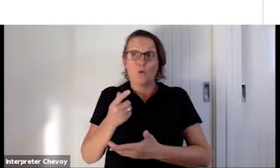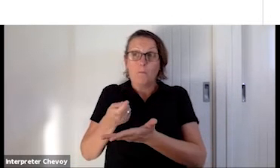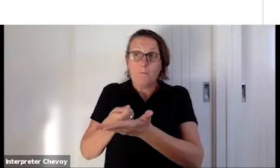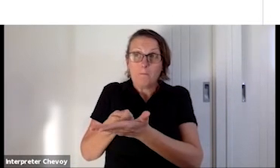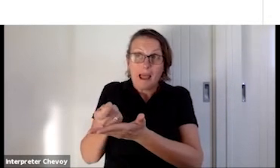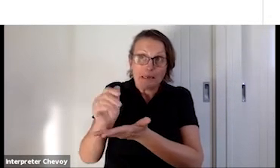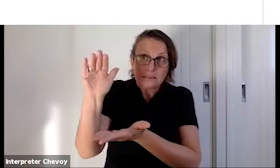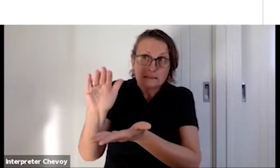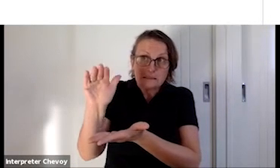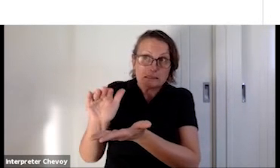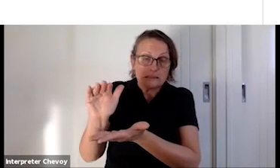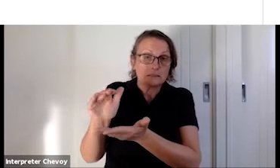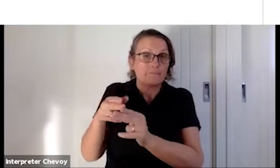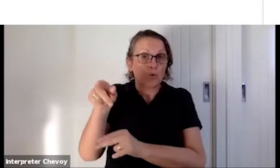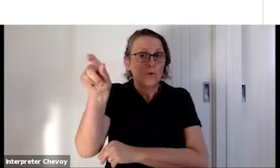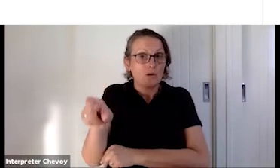thinking it will make the project more competitive.